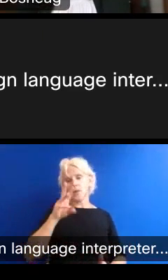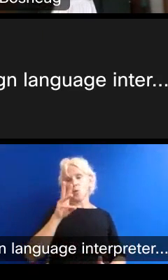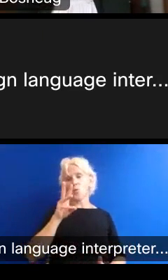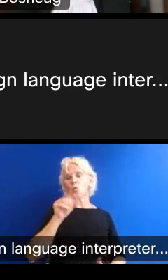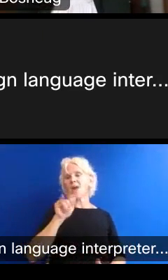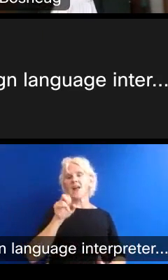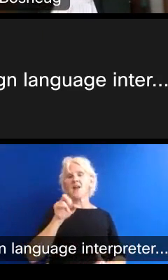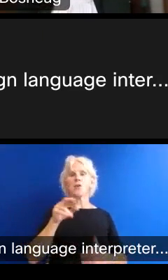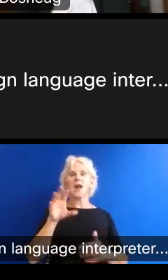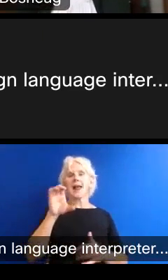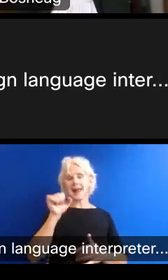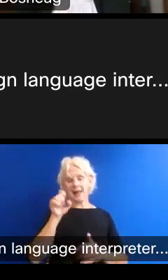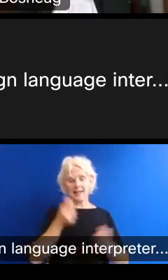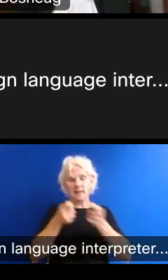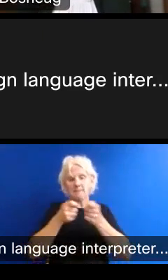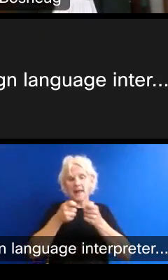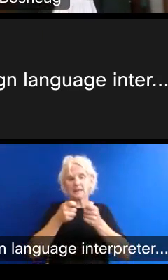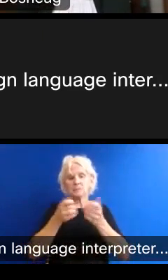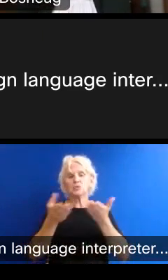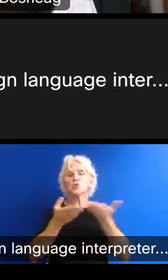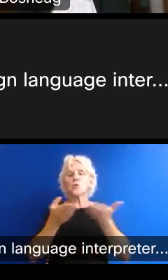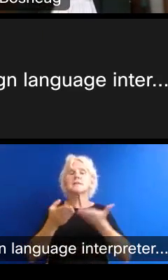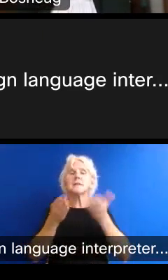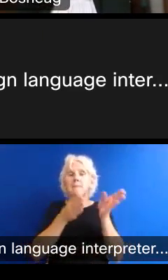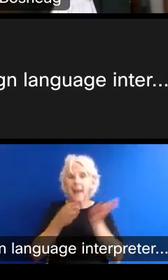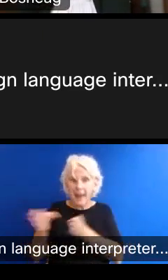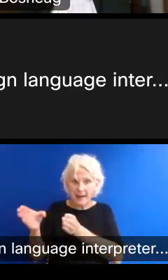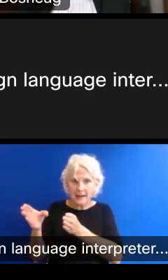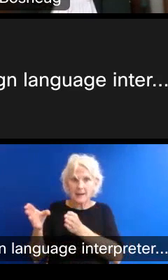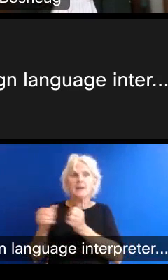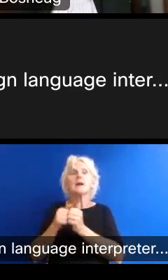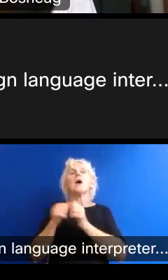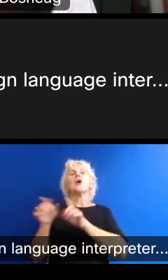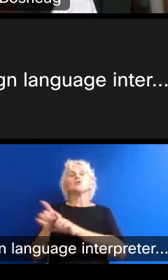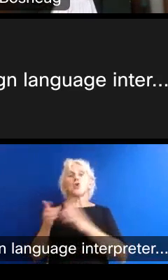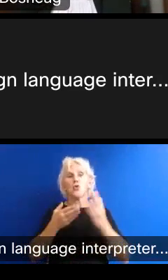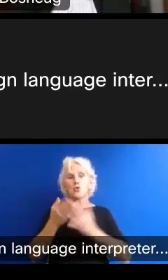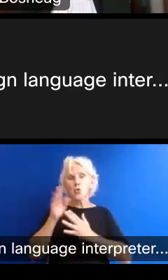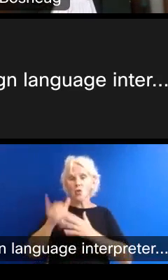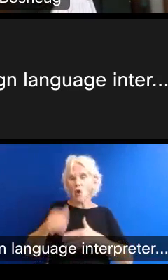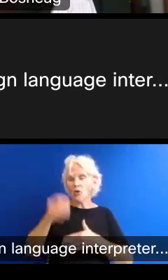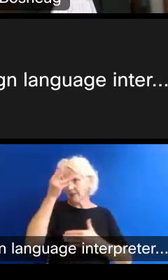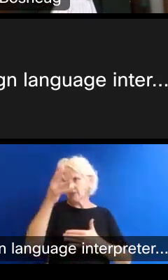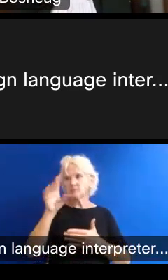waiver case manager service planning, and through data from all of these sources that